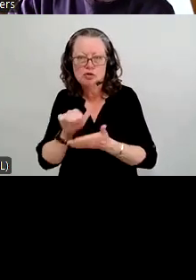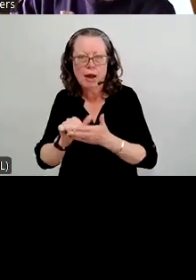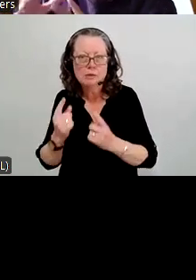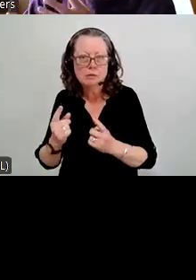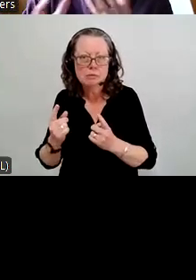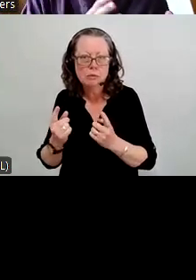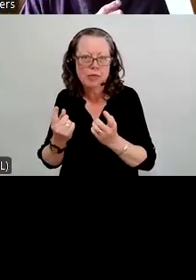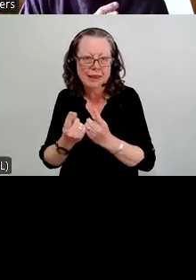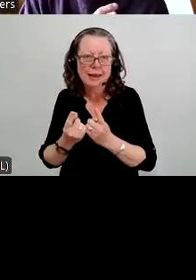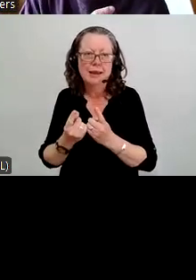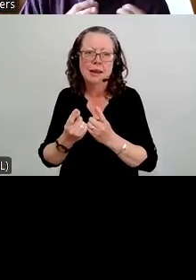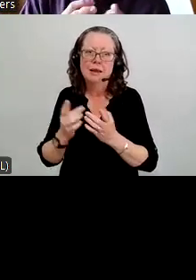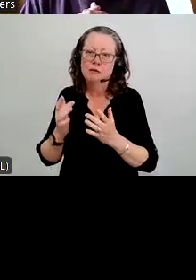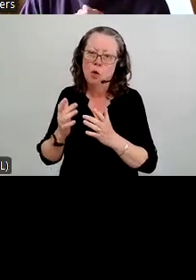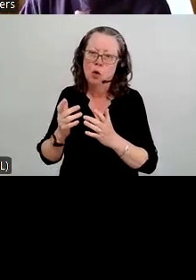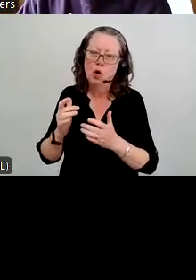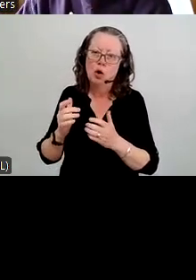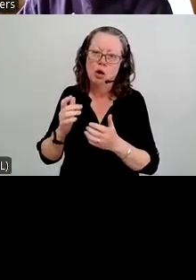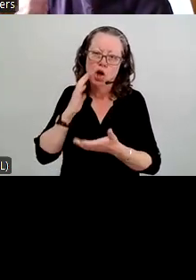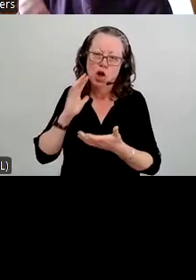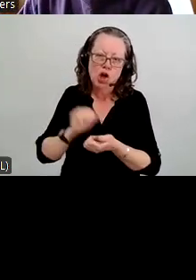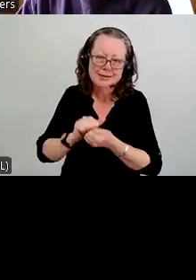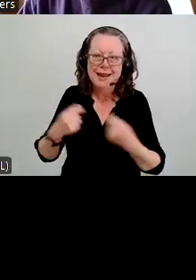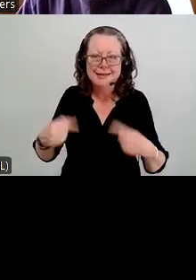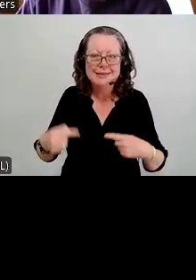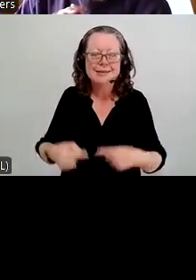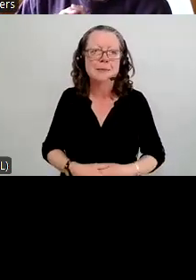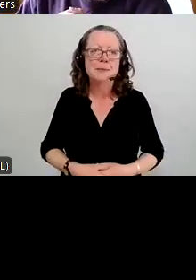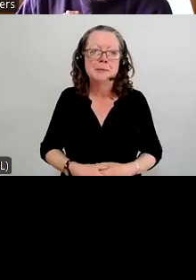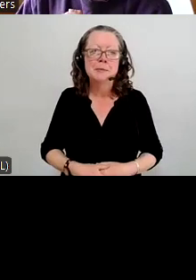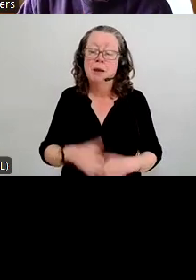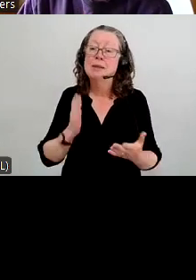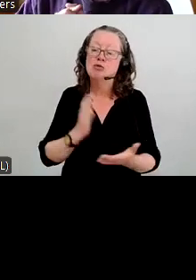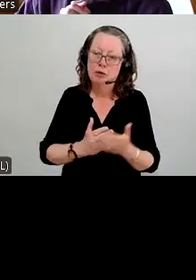to before you're using any Meta Pixel tools. It's really, really important to give users a choice.